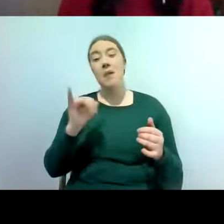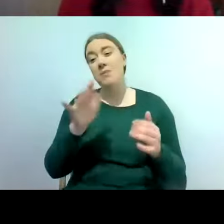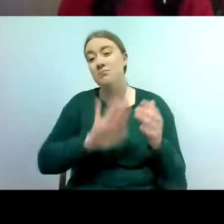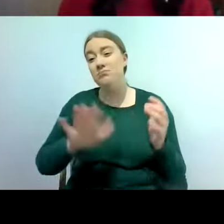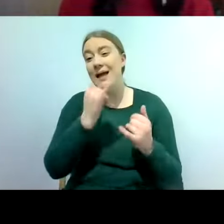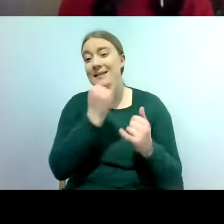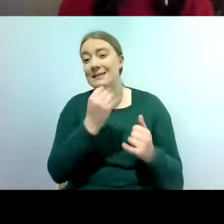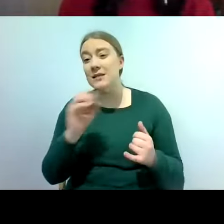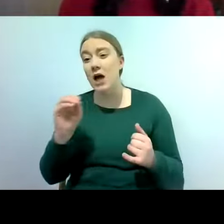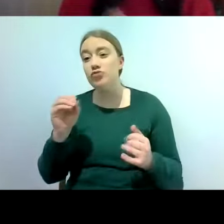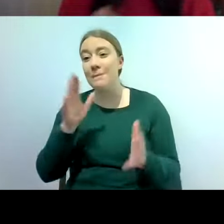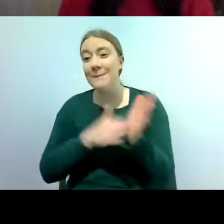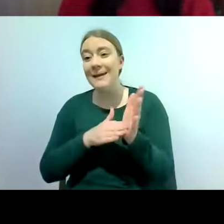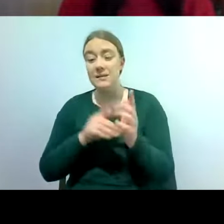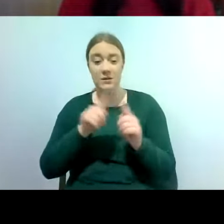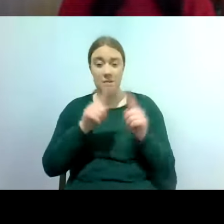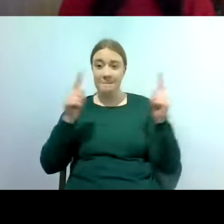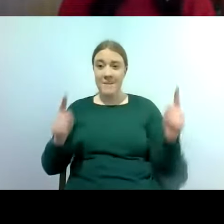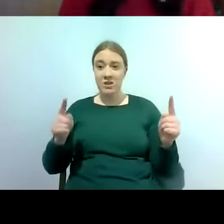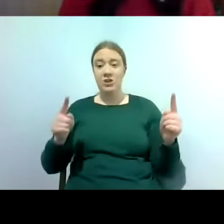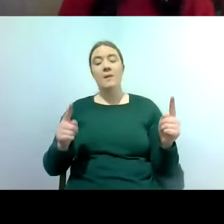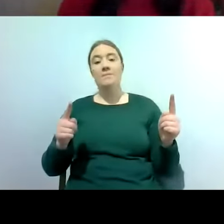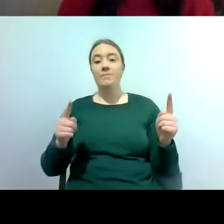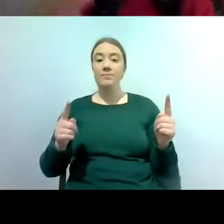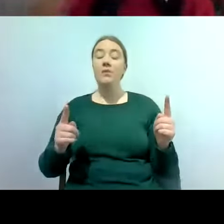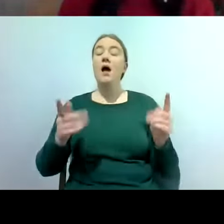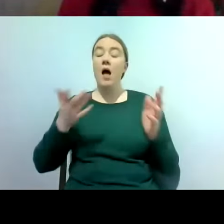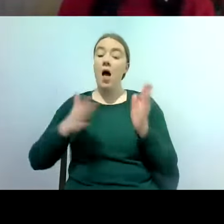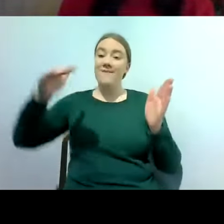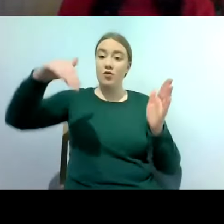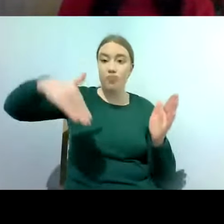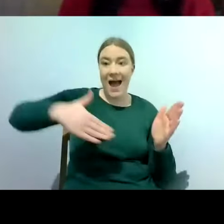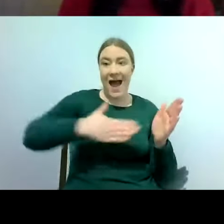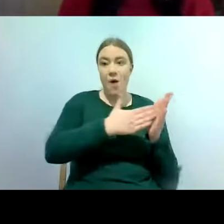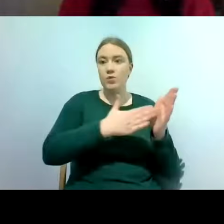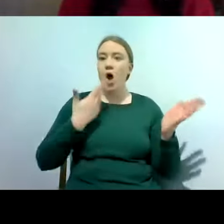and we always measure it by the distance of the river obviously not as the crow flies